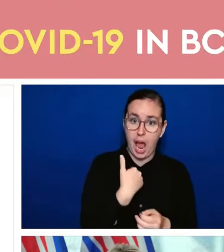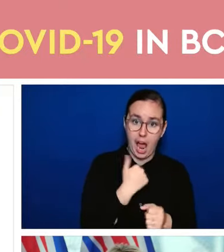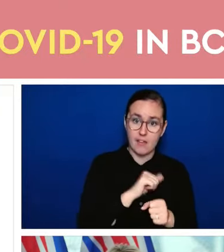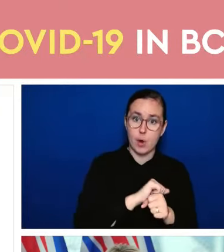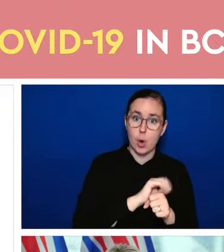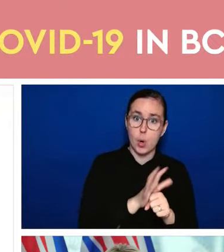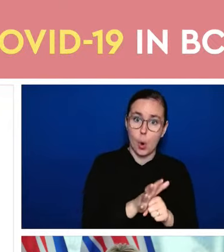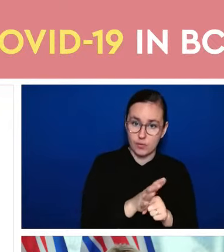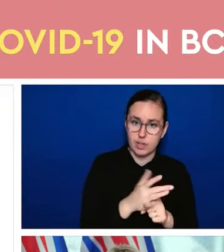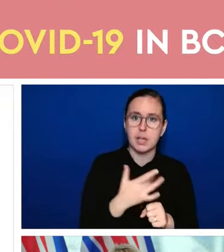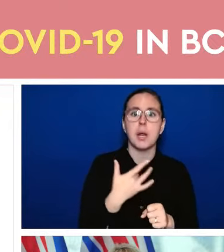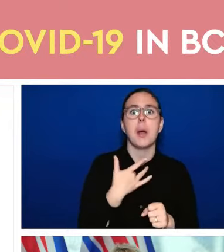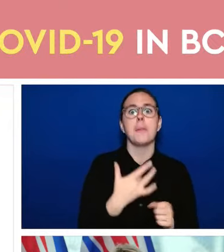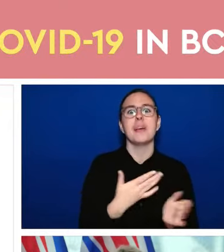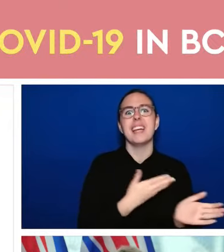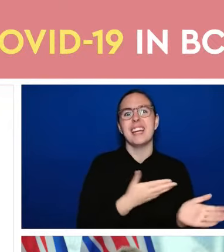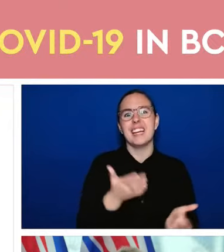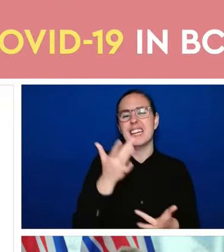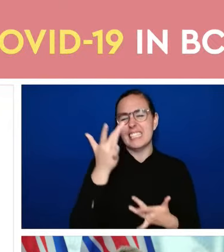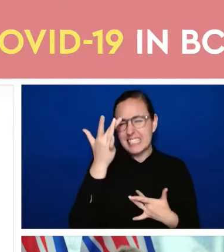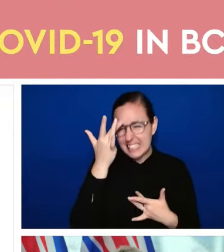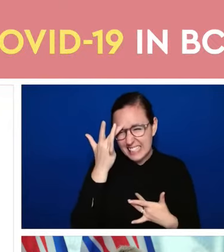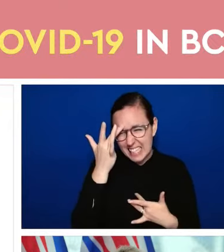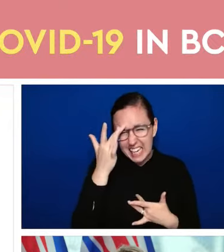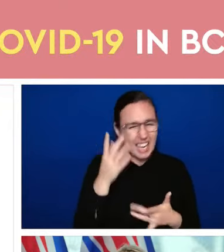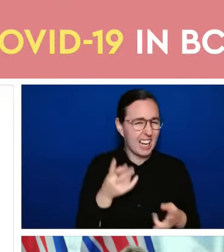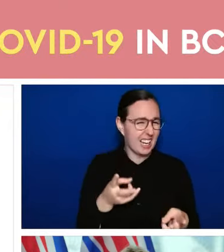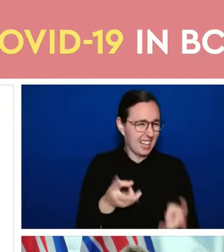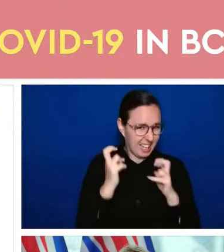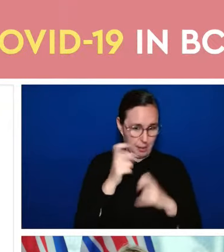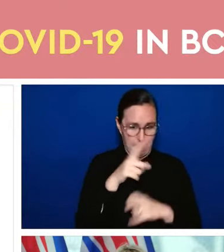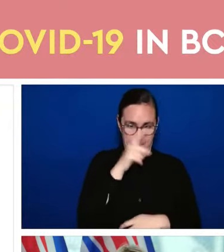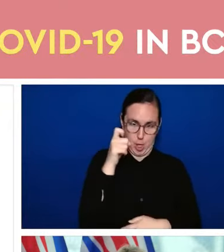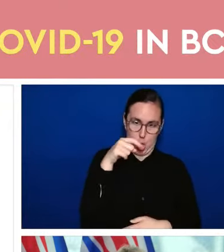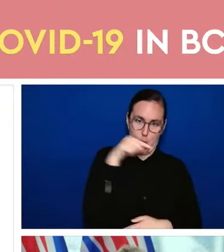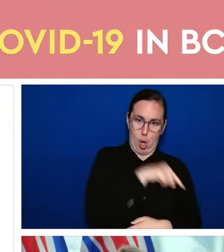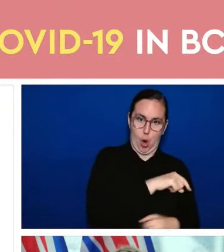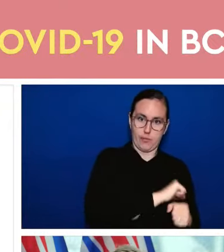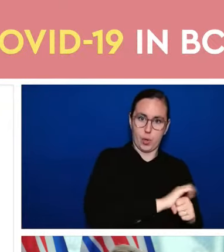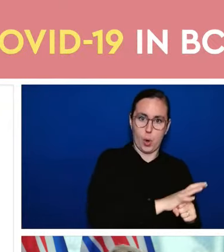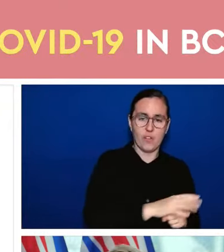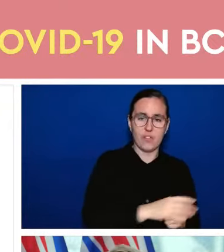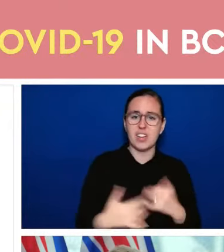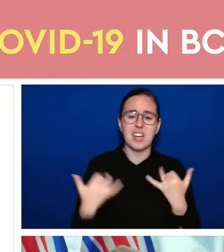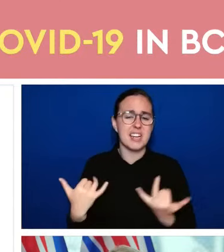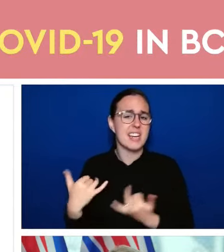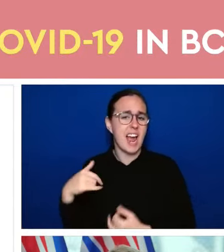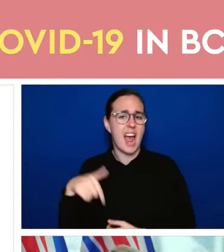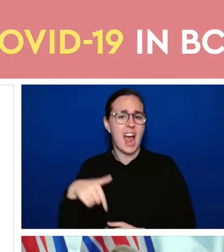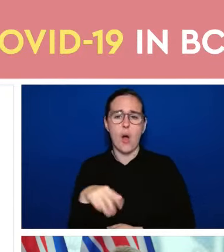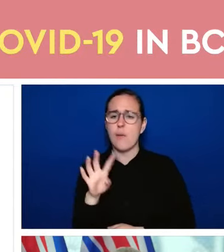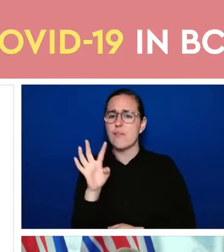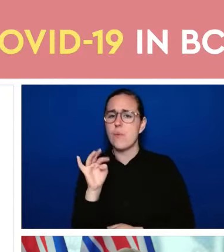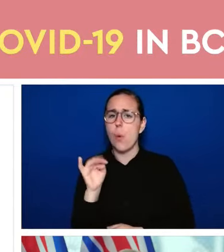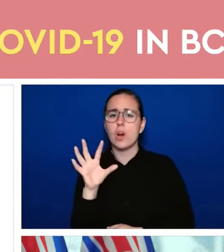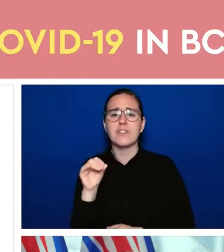people in hospital right now either because of course it. And the rest are there with a positive kova test that was done